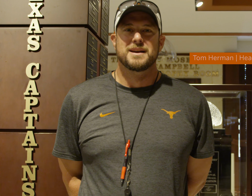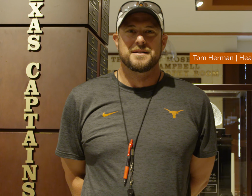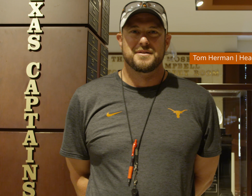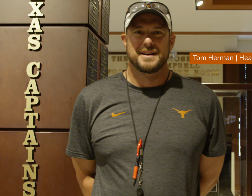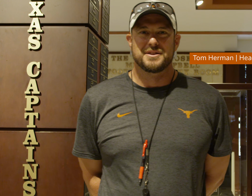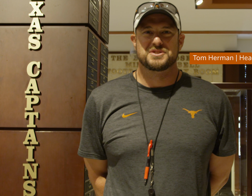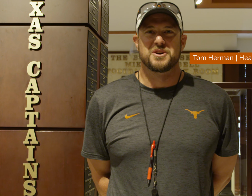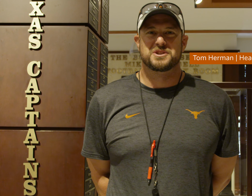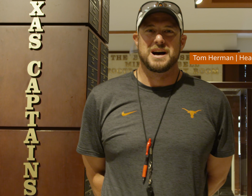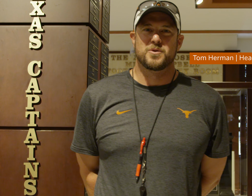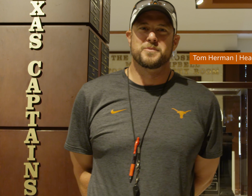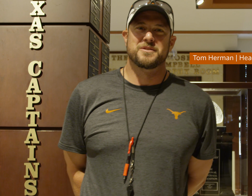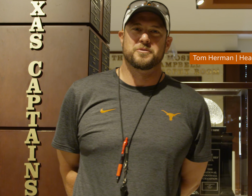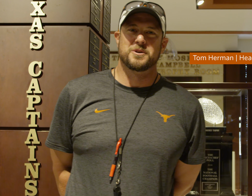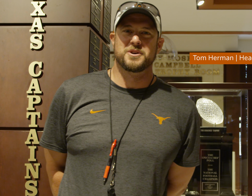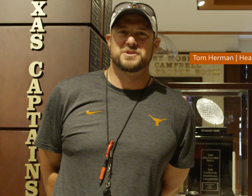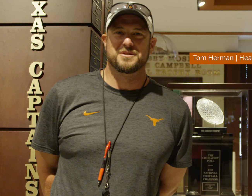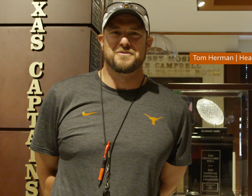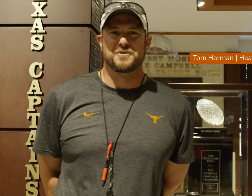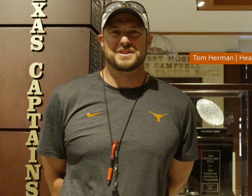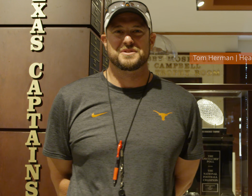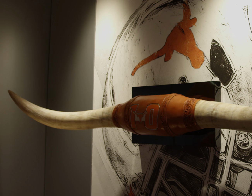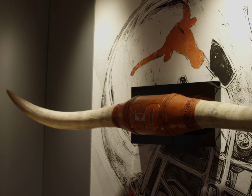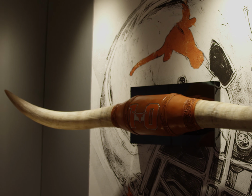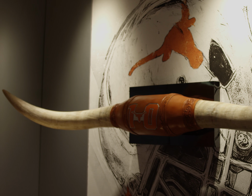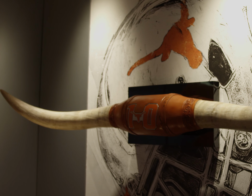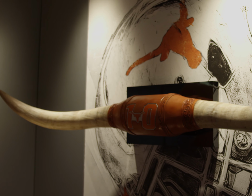This is coach Tom Herman, head football coach at the University of Texas